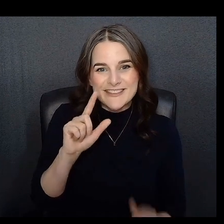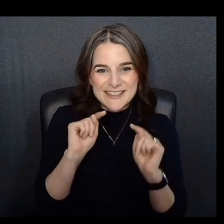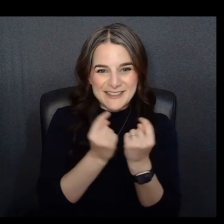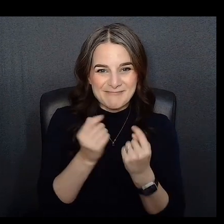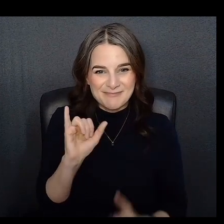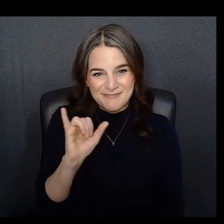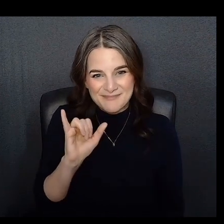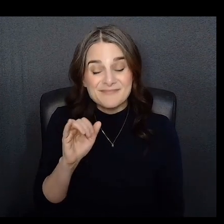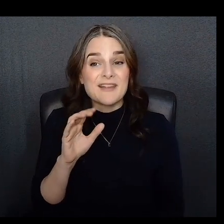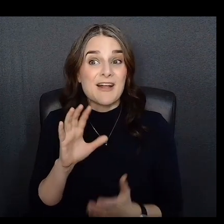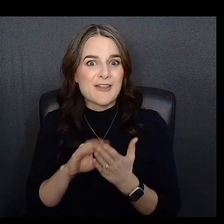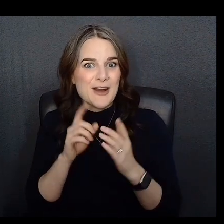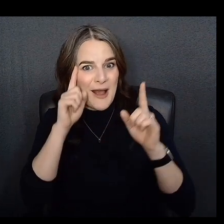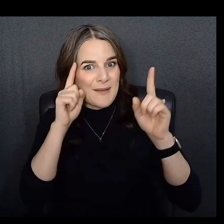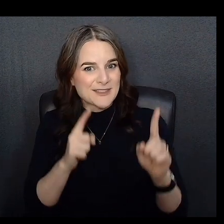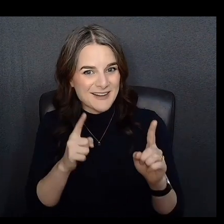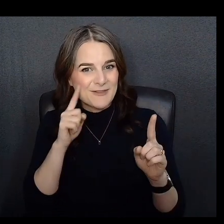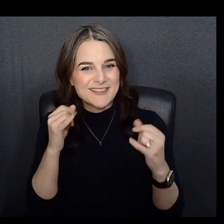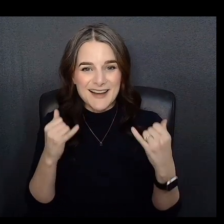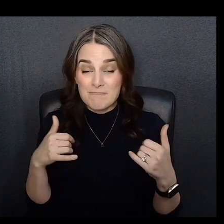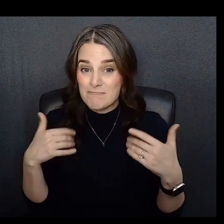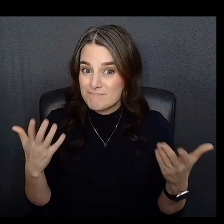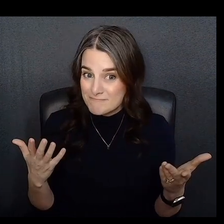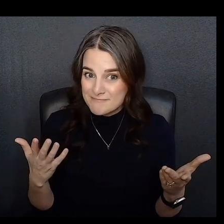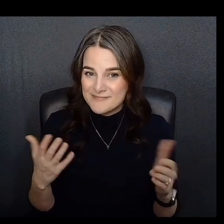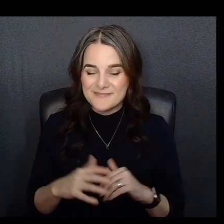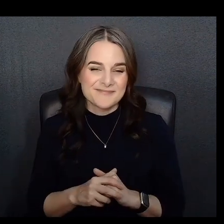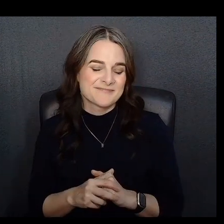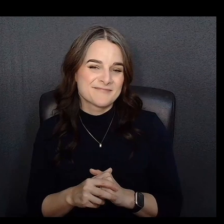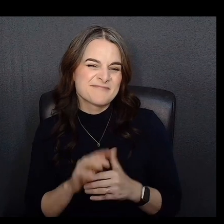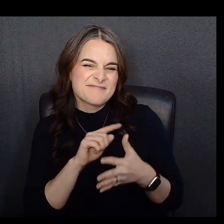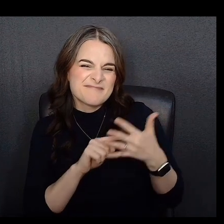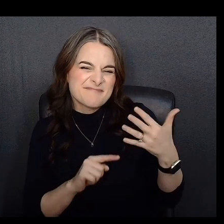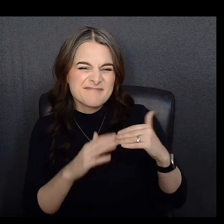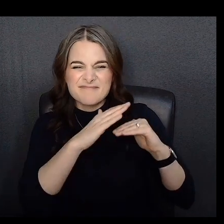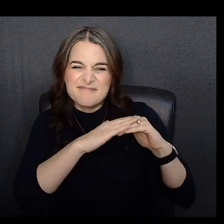So our learning objectives for today-- this is just some of the bare minimum